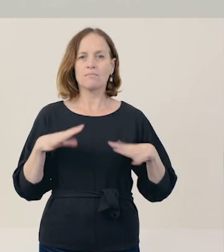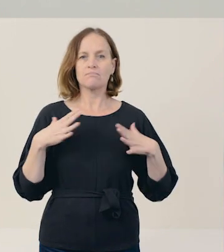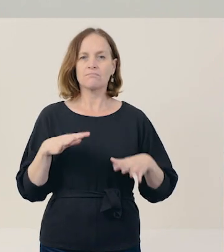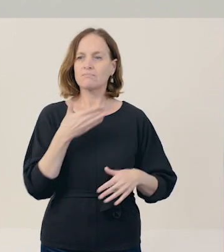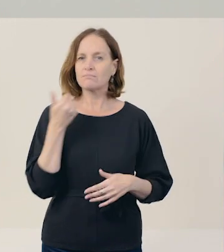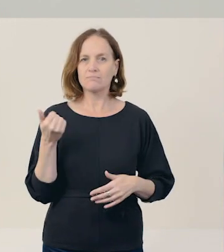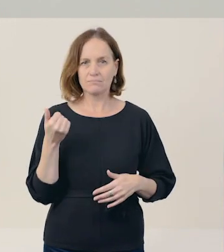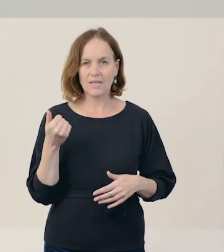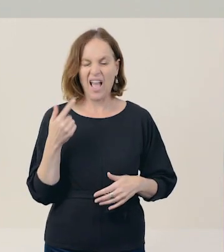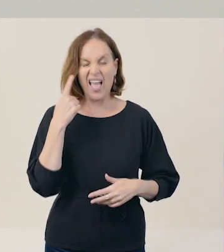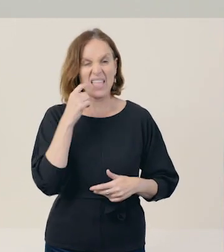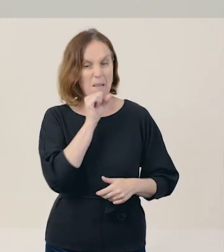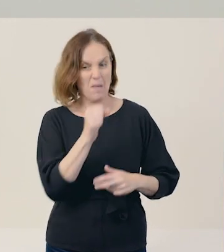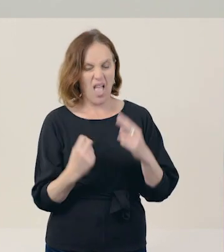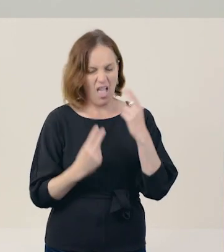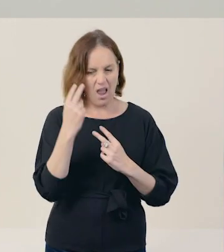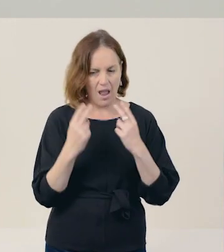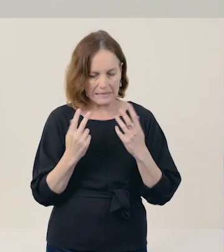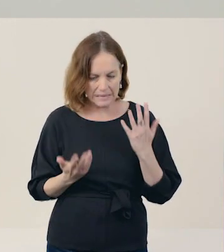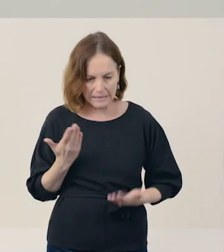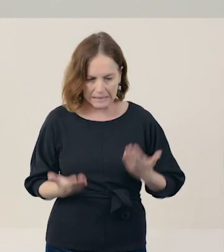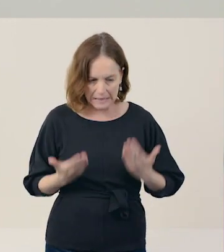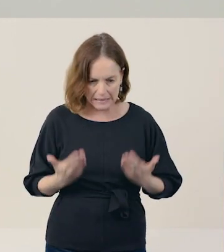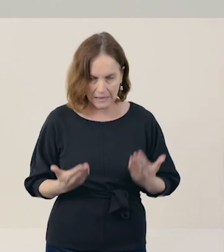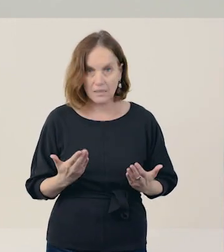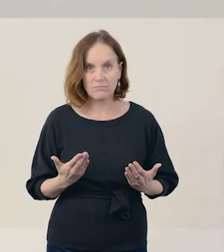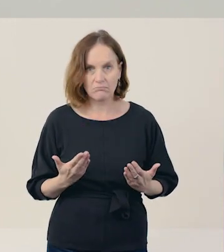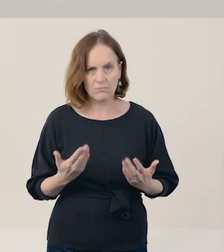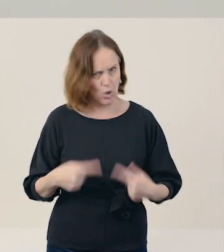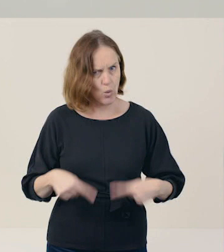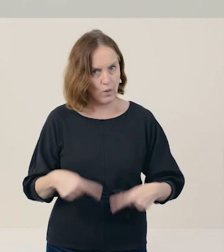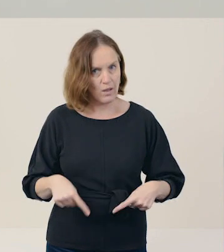This further makes me think that he is self-conscious and unsure of himself.